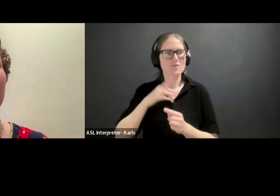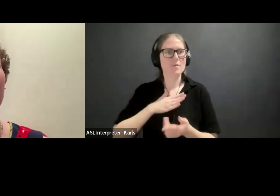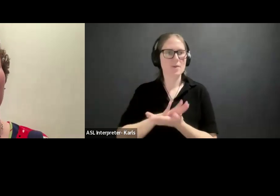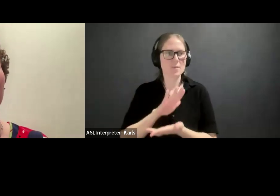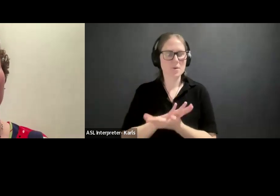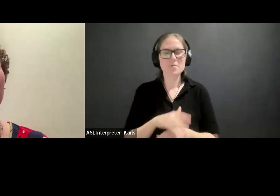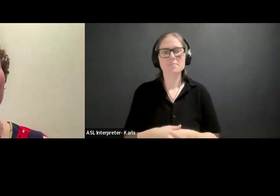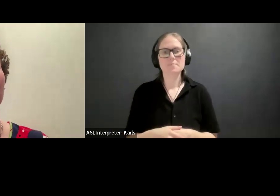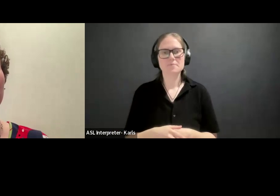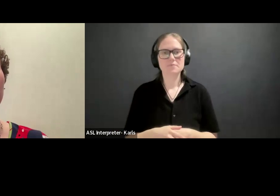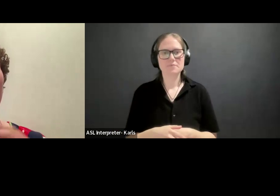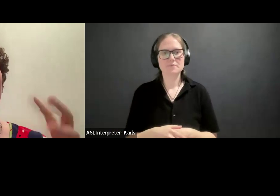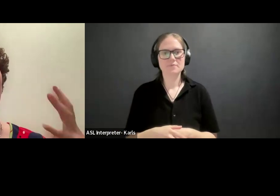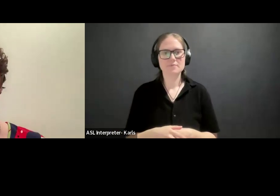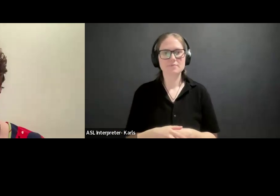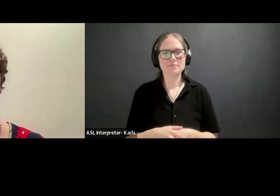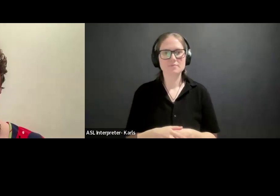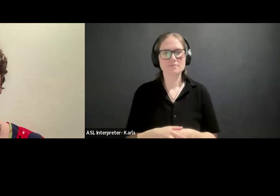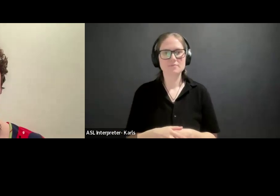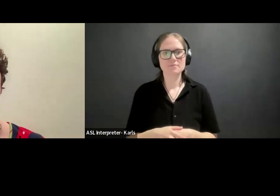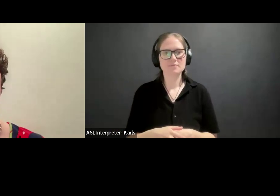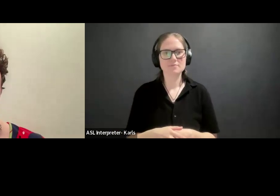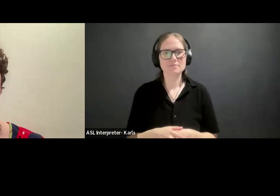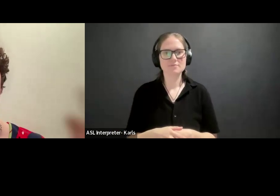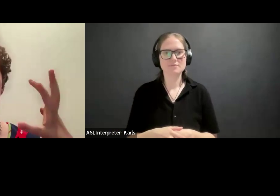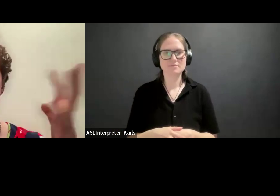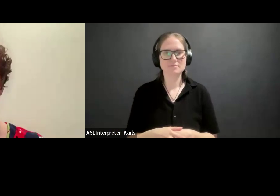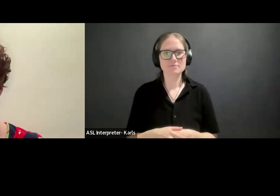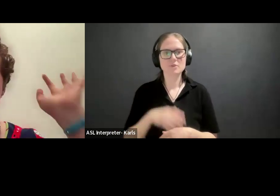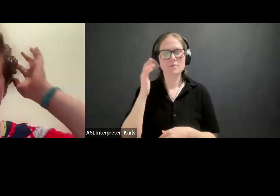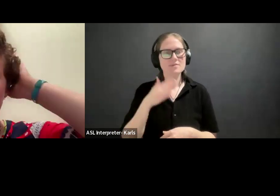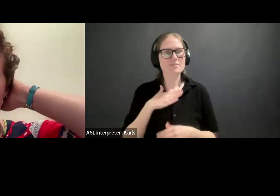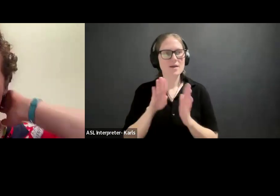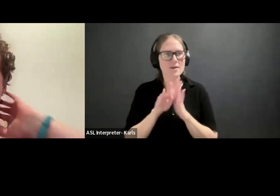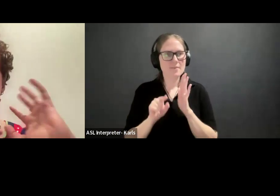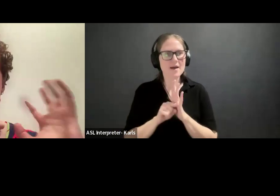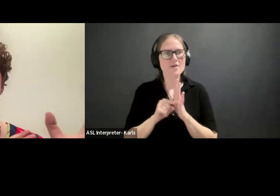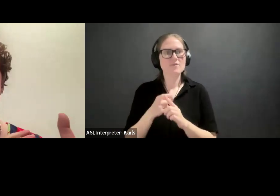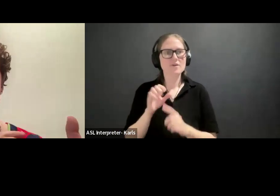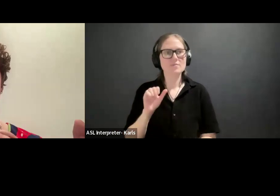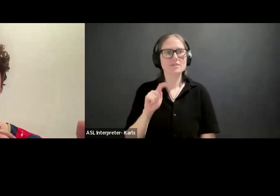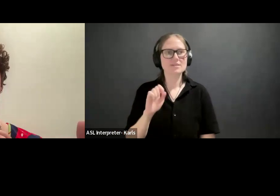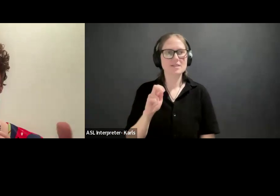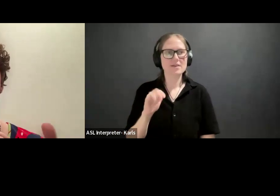I… you know, my background in, um, kind of through, like, the Stanford Hunter Summer Program in, um,